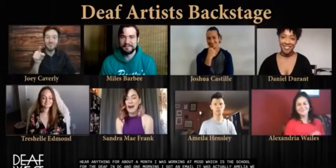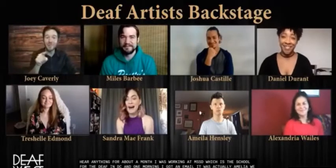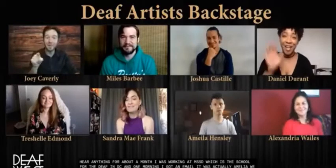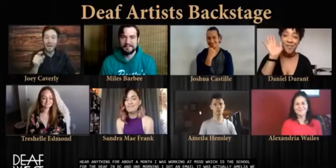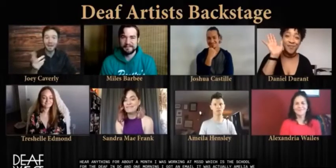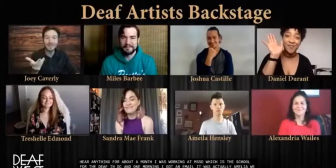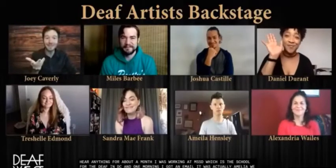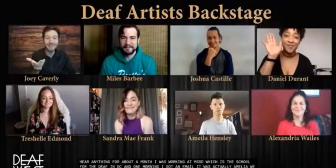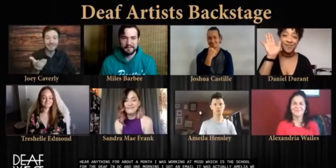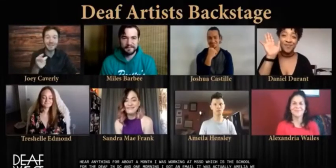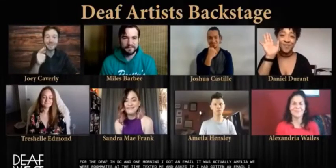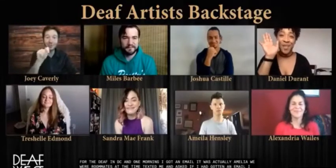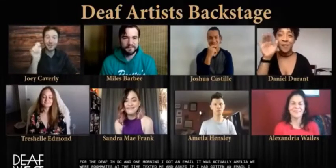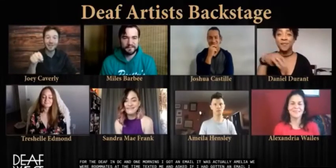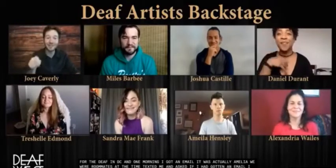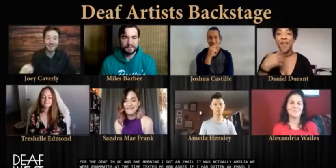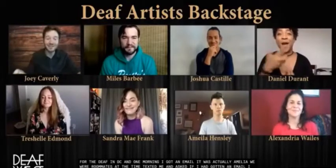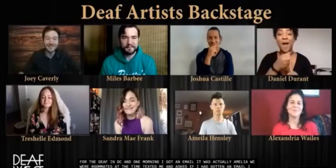Joey: Okay, next. Anyone else?